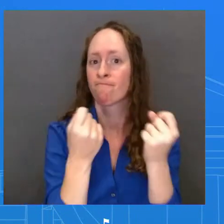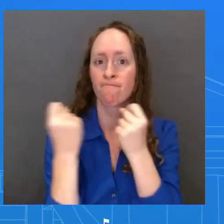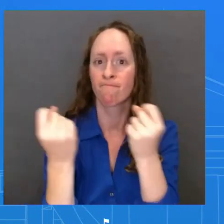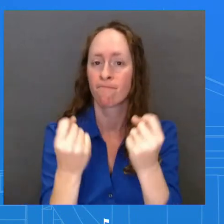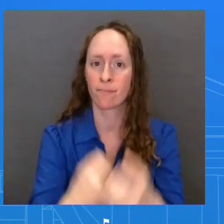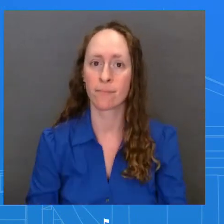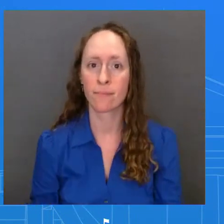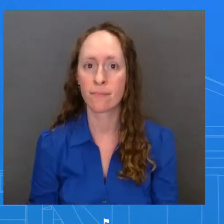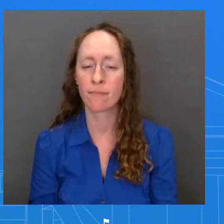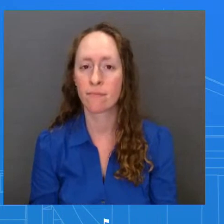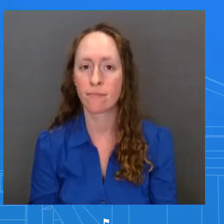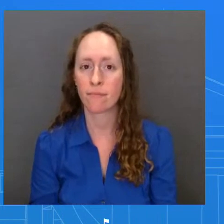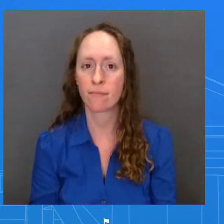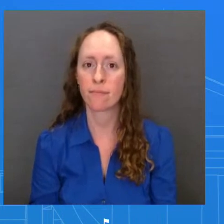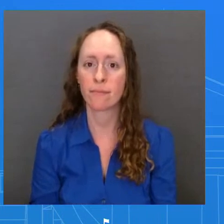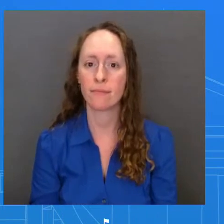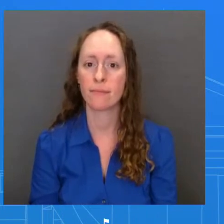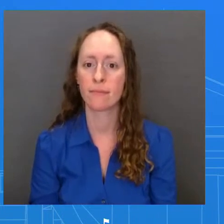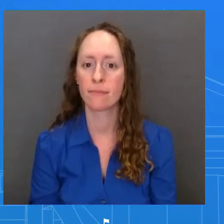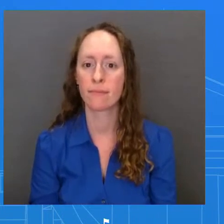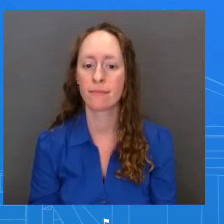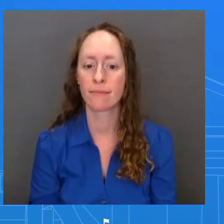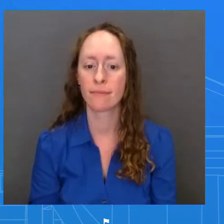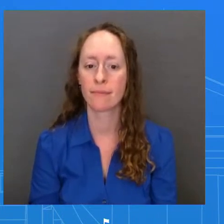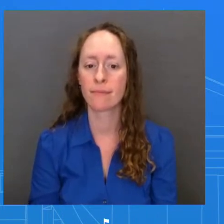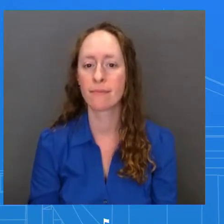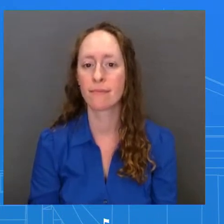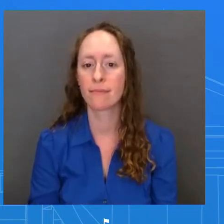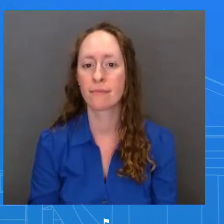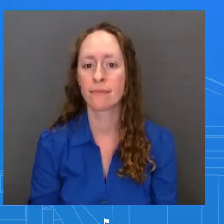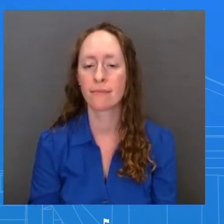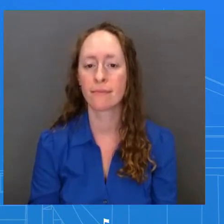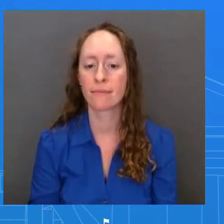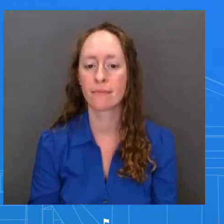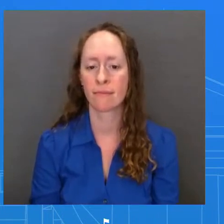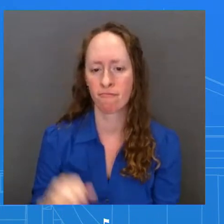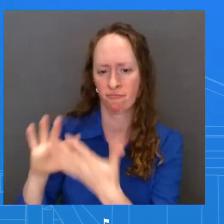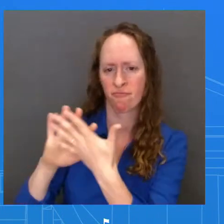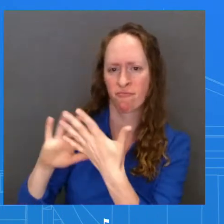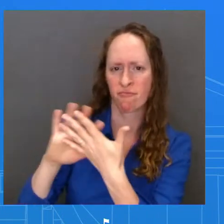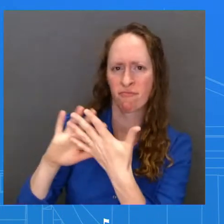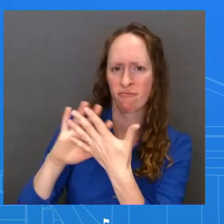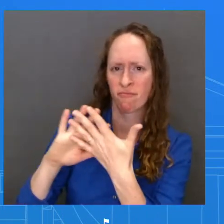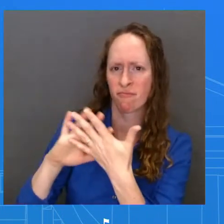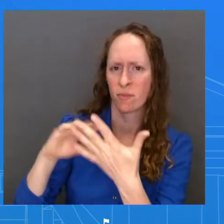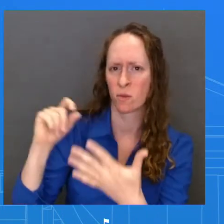that would potentially, like, exclude the territory that un- that are not under Kyiv's control.